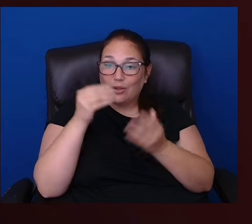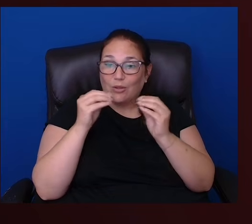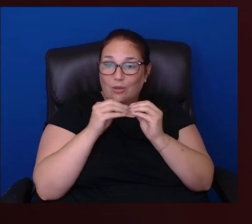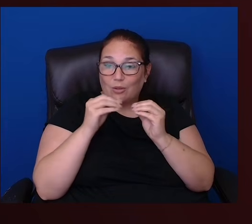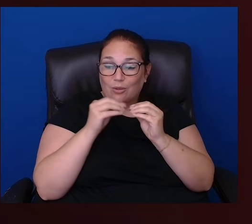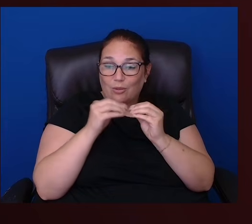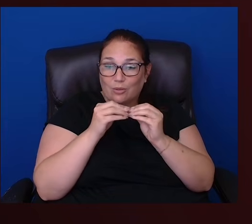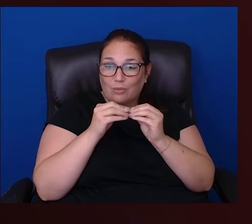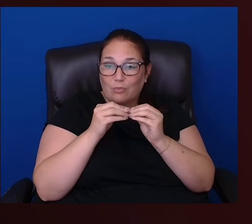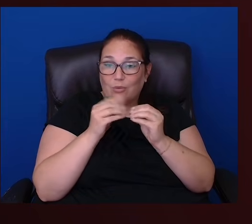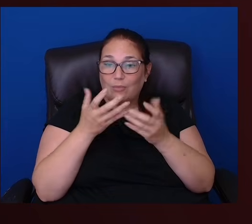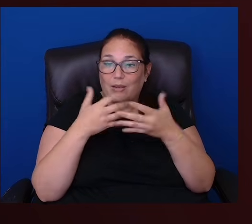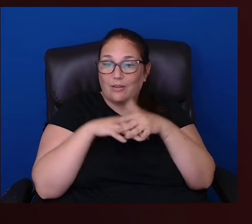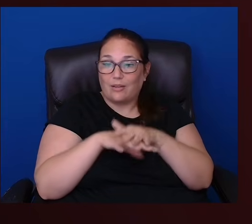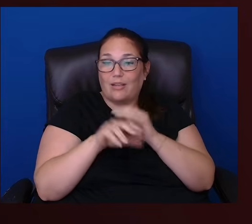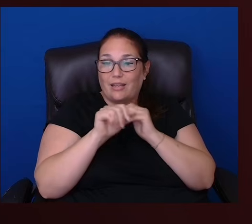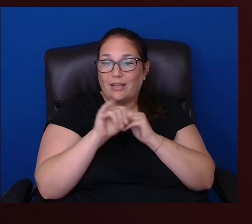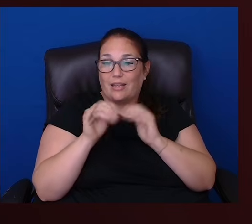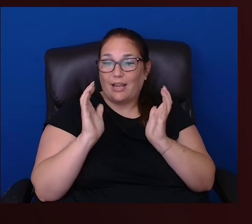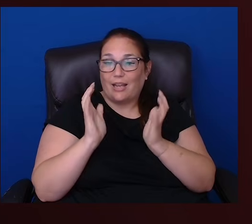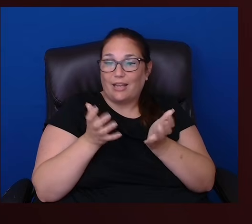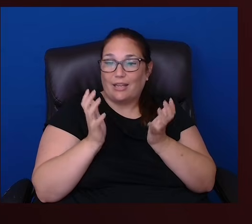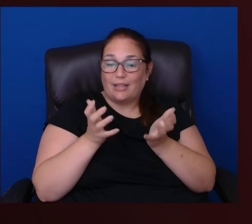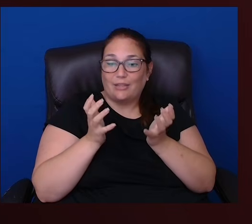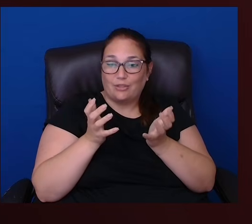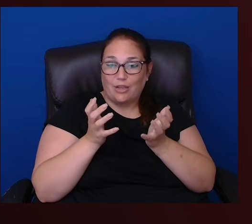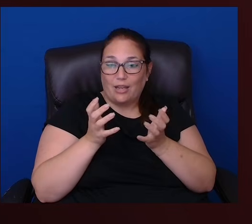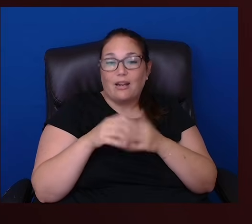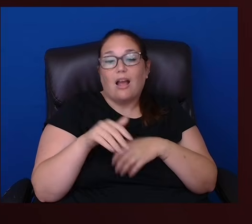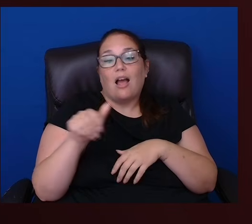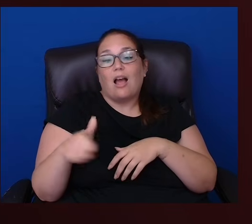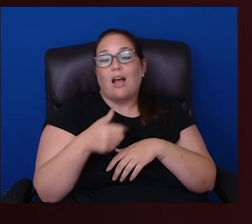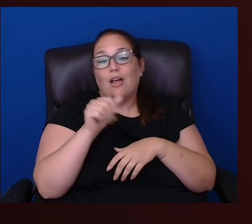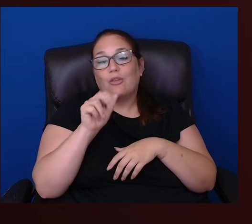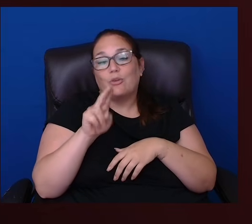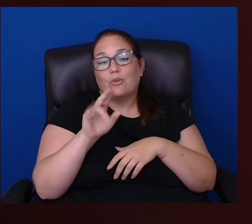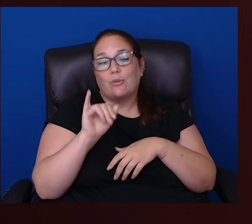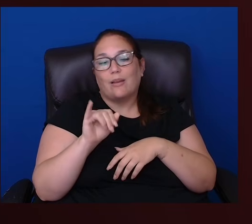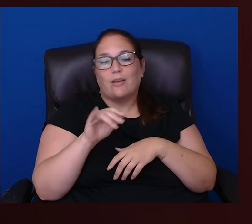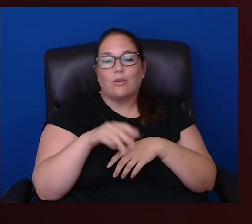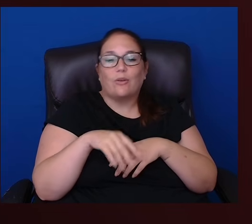our AI chatbot with other UI components, visit demos.telerik.com, and look